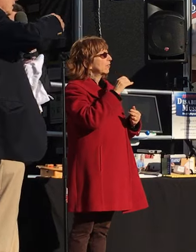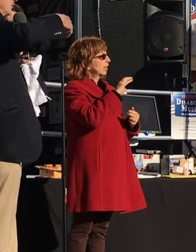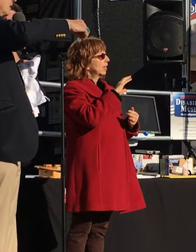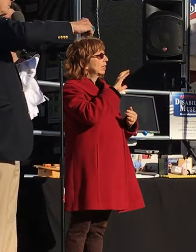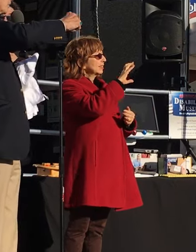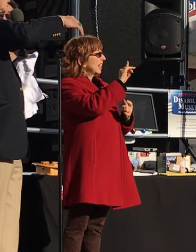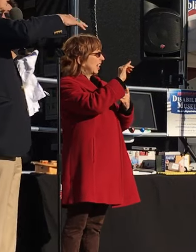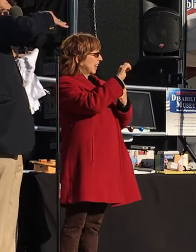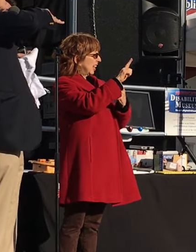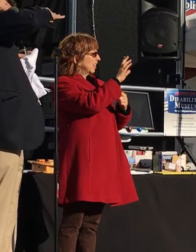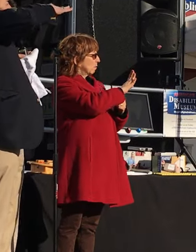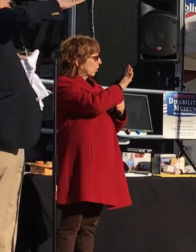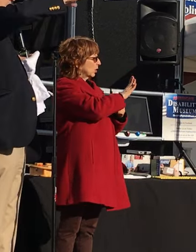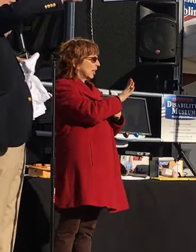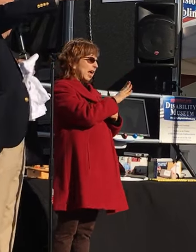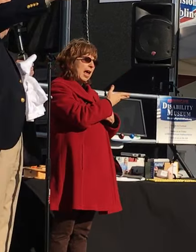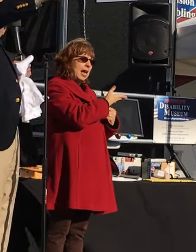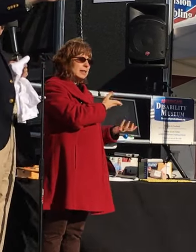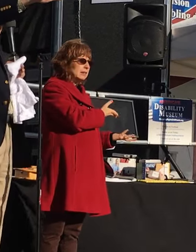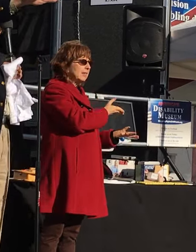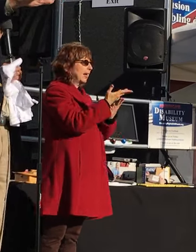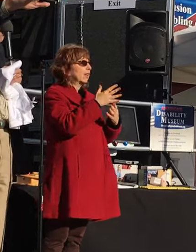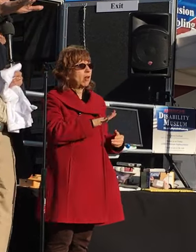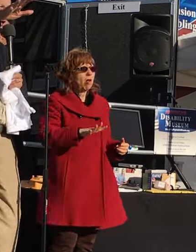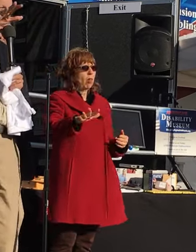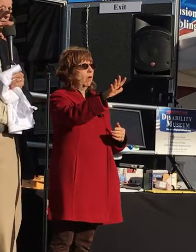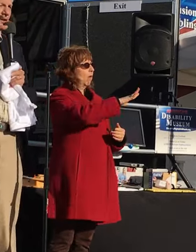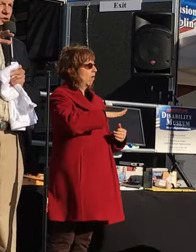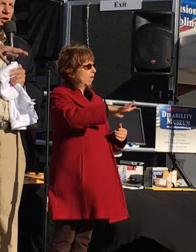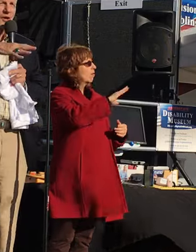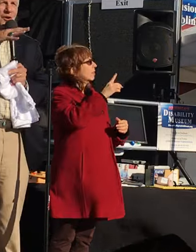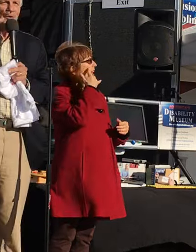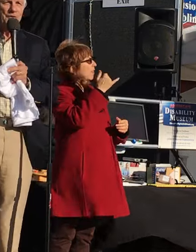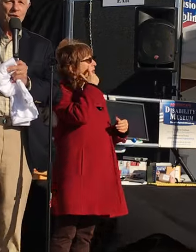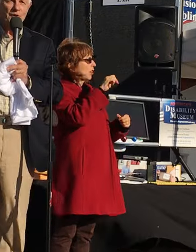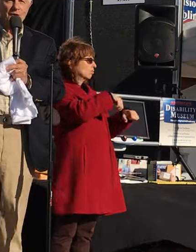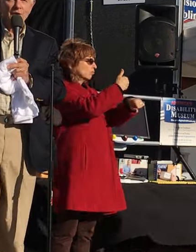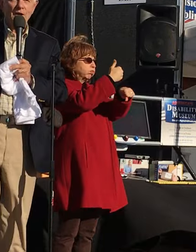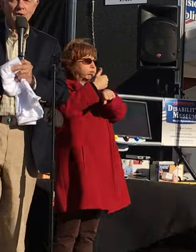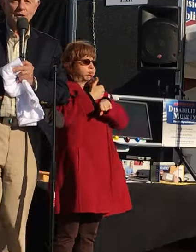center for independent living in Berkeley and take it all over California and start